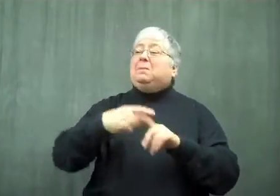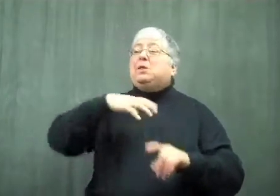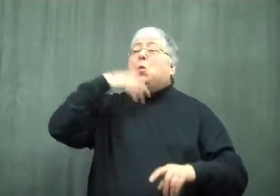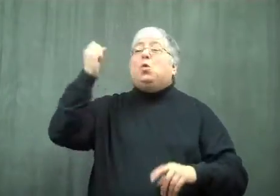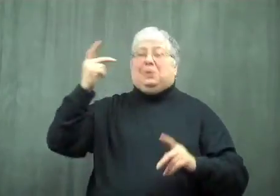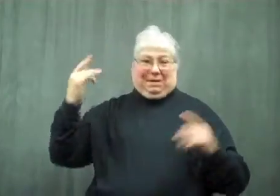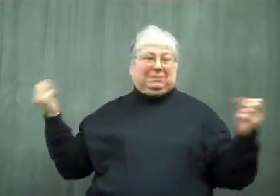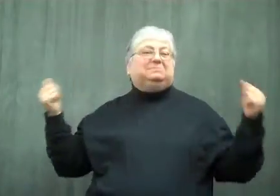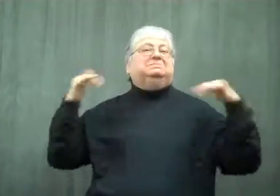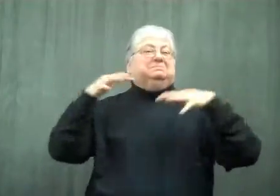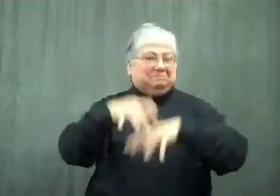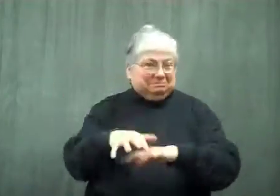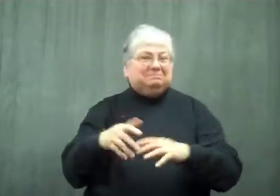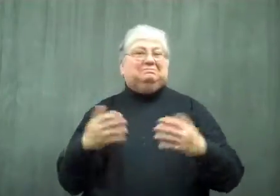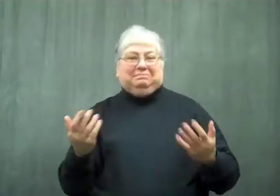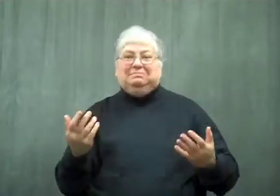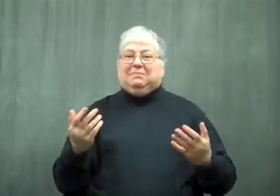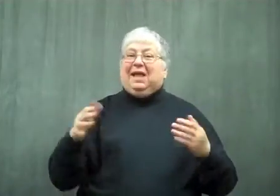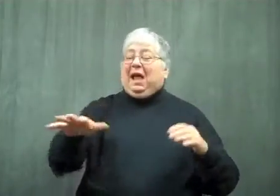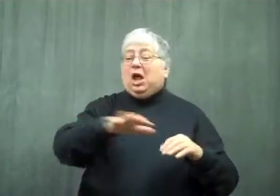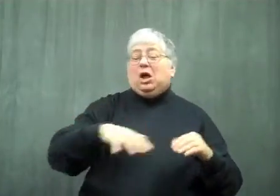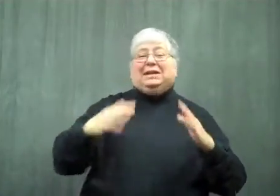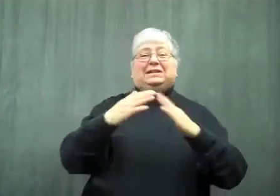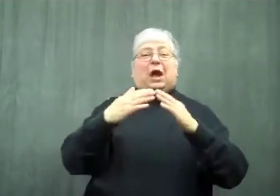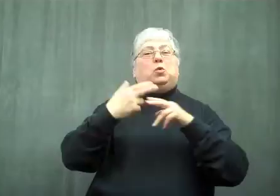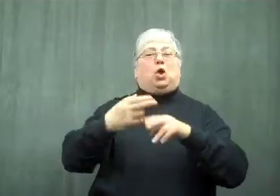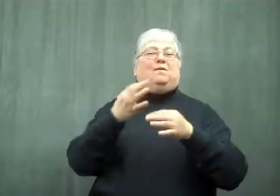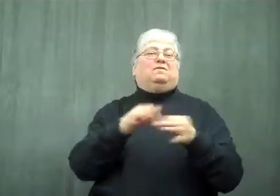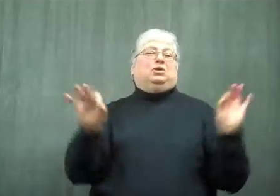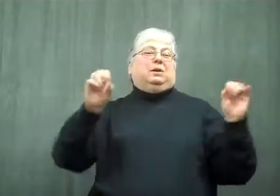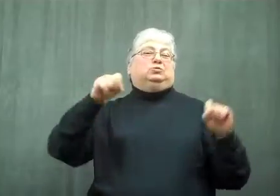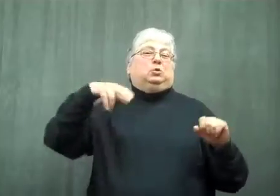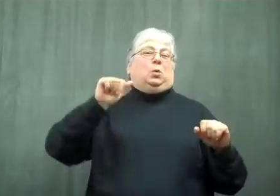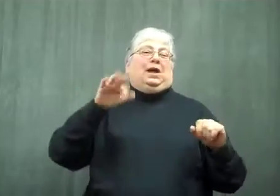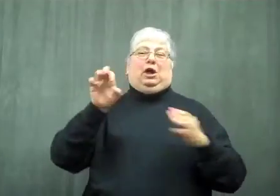Older people also participated at Freedom Square.